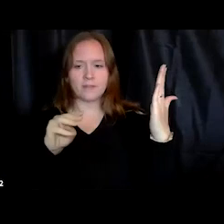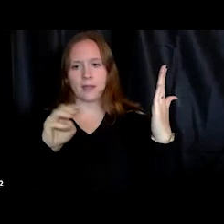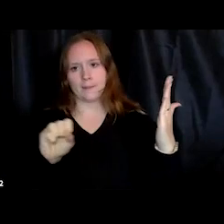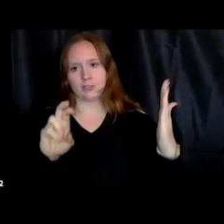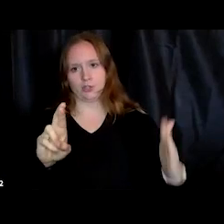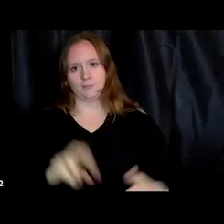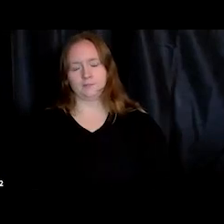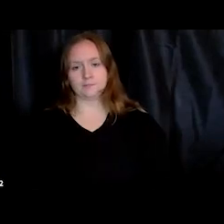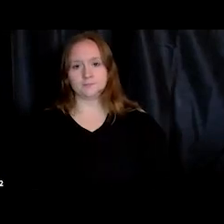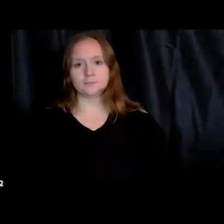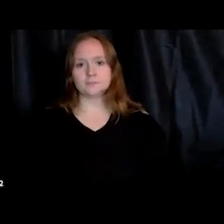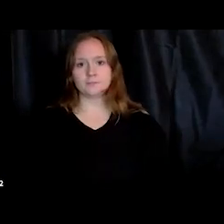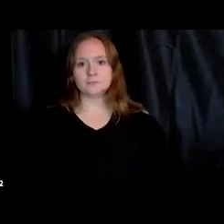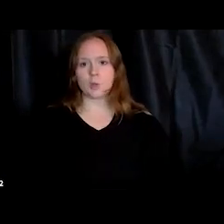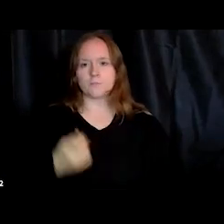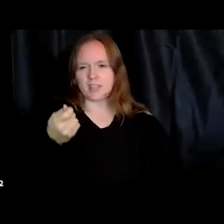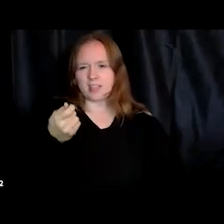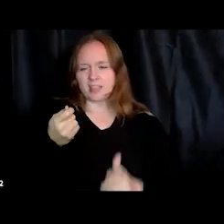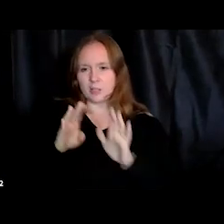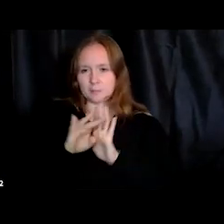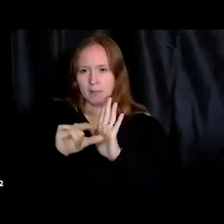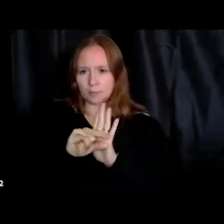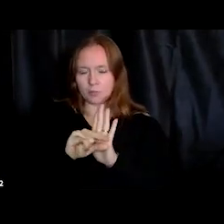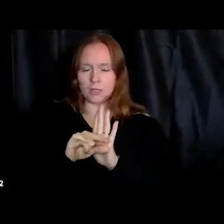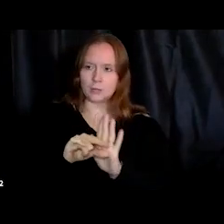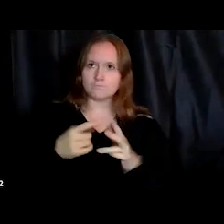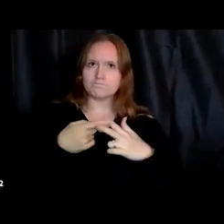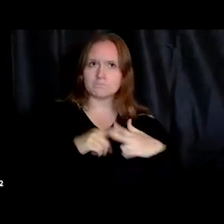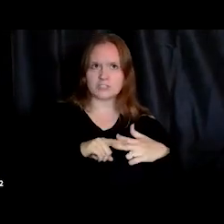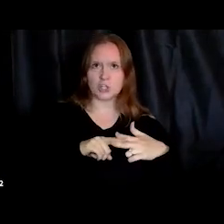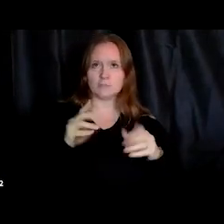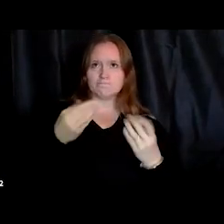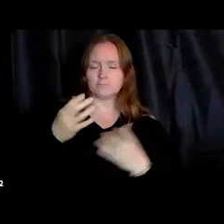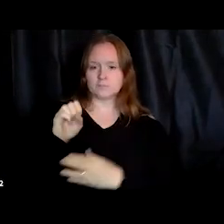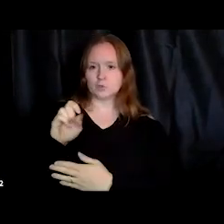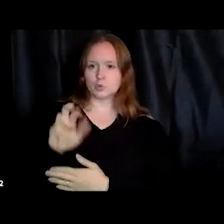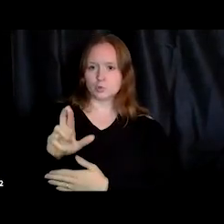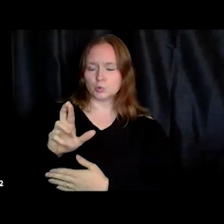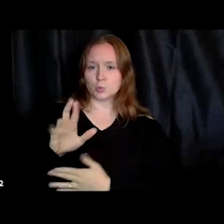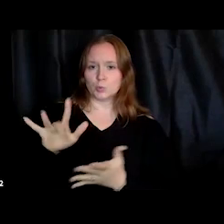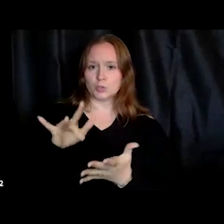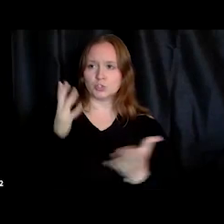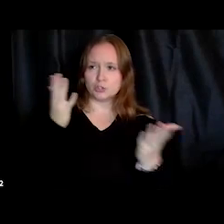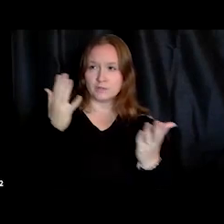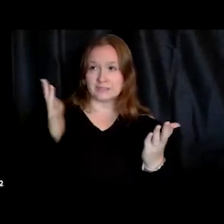So a little background, I started providing SOAR services at a community mental health center in 2010.